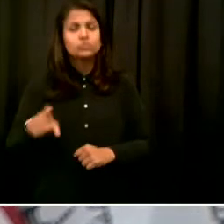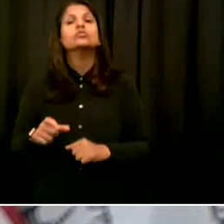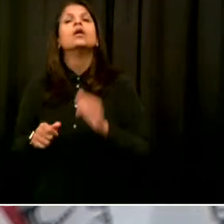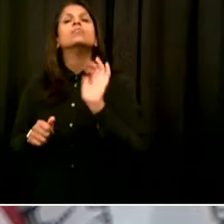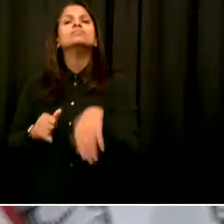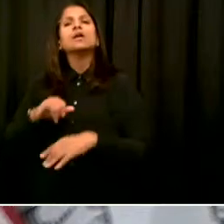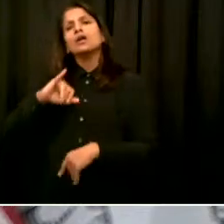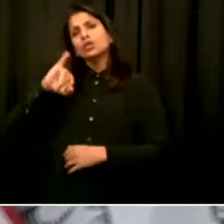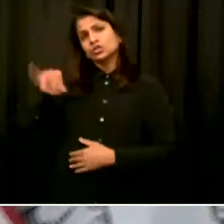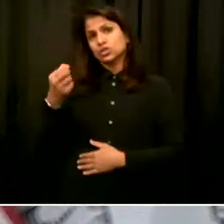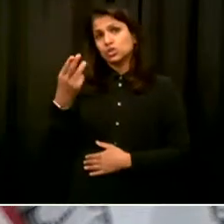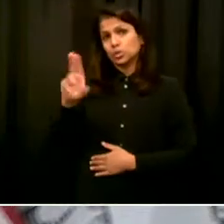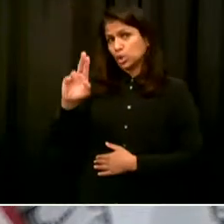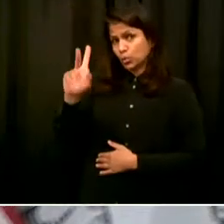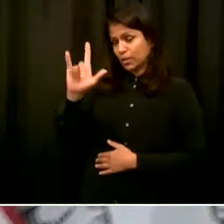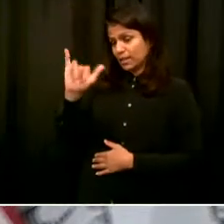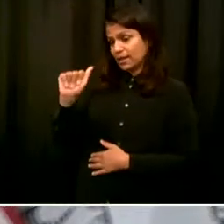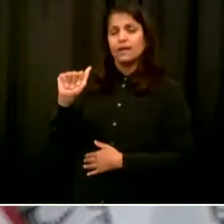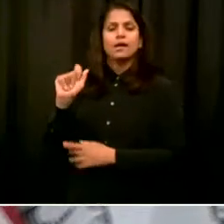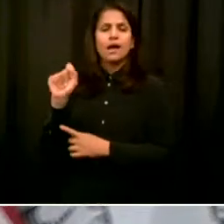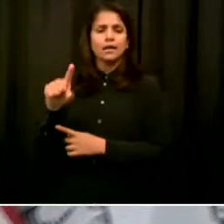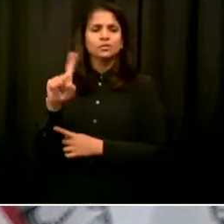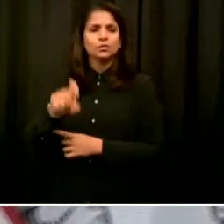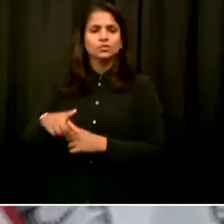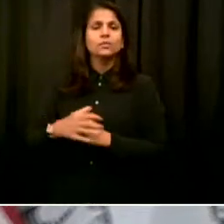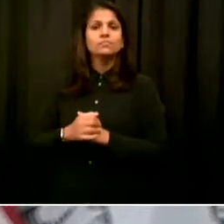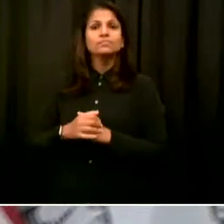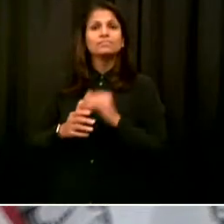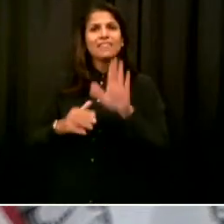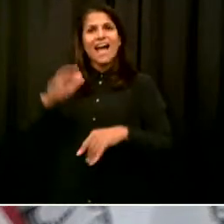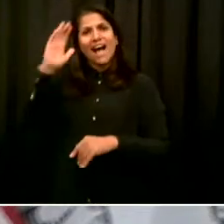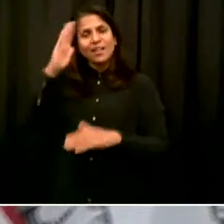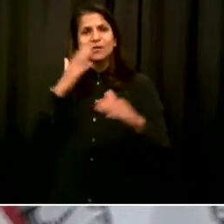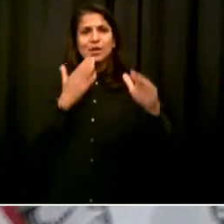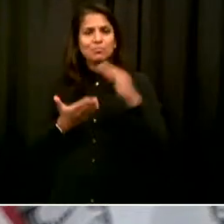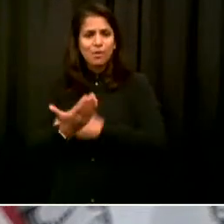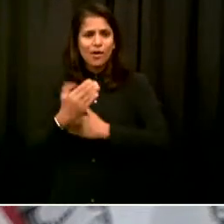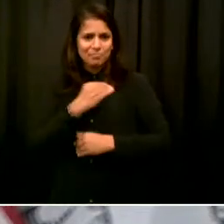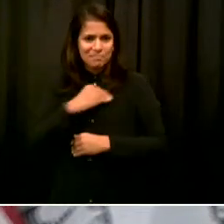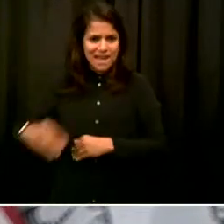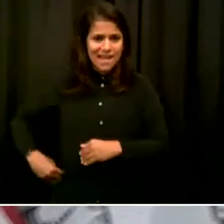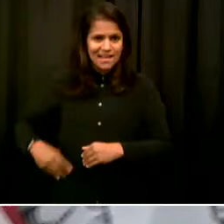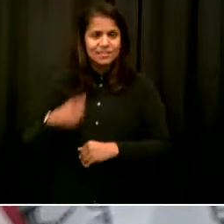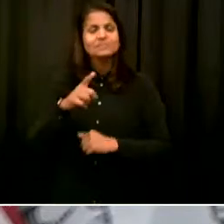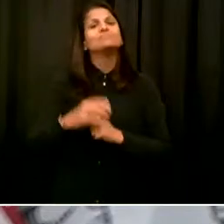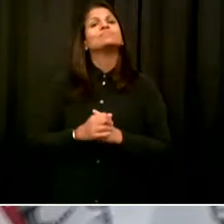TWO MORE FOR THE DAY. THE NEXT IS JULIET.